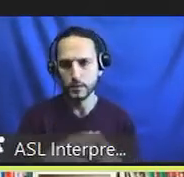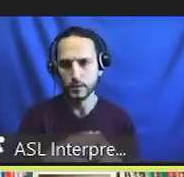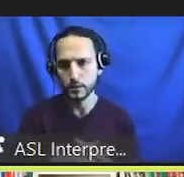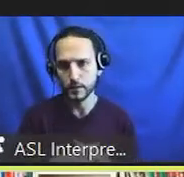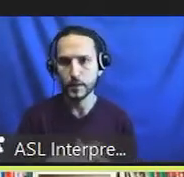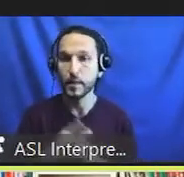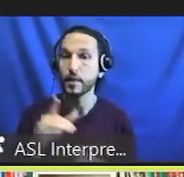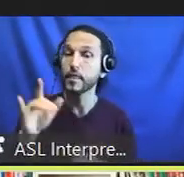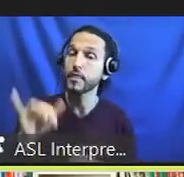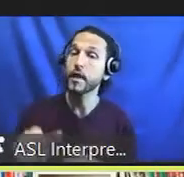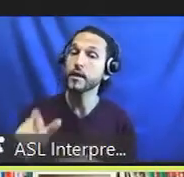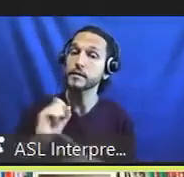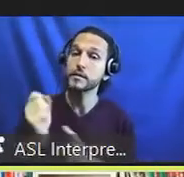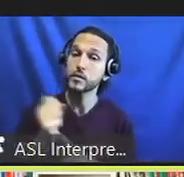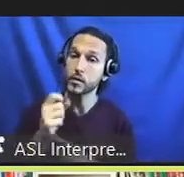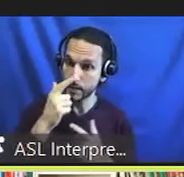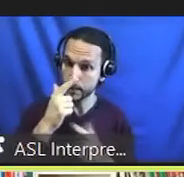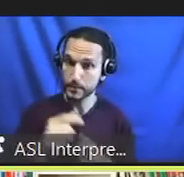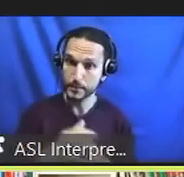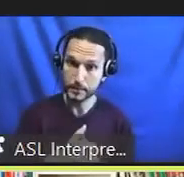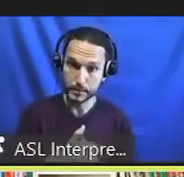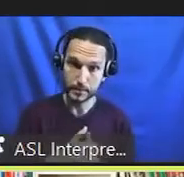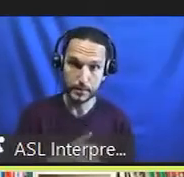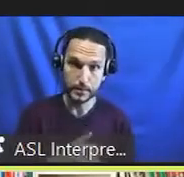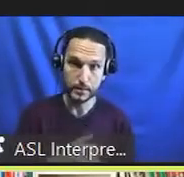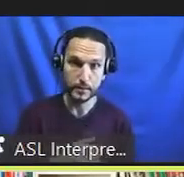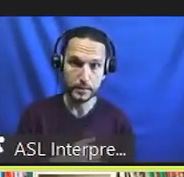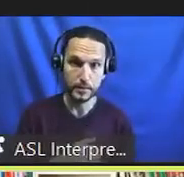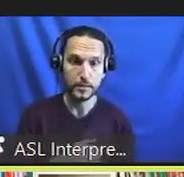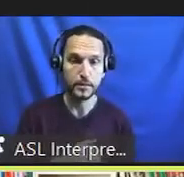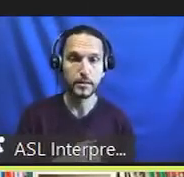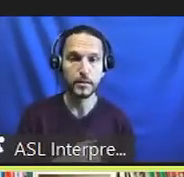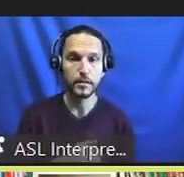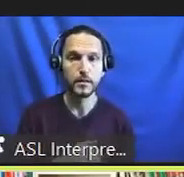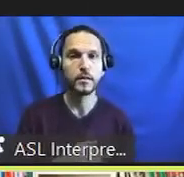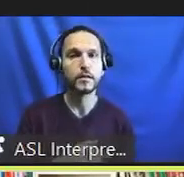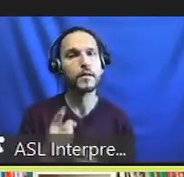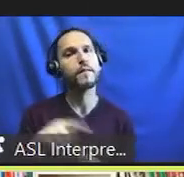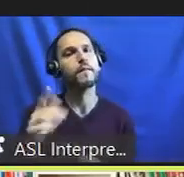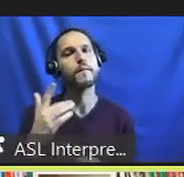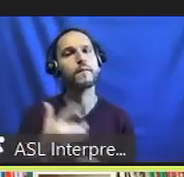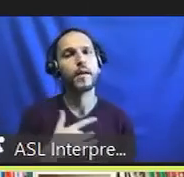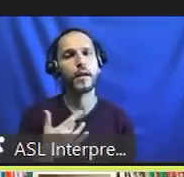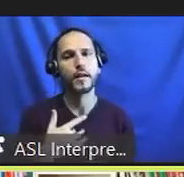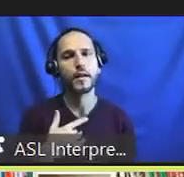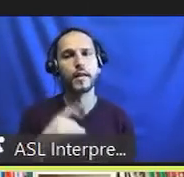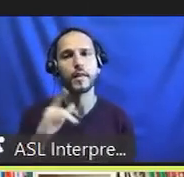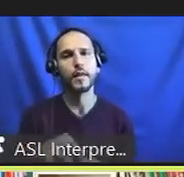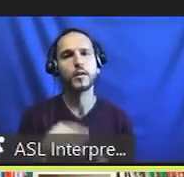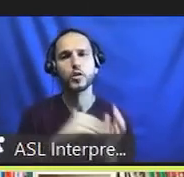fascinating and very telling. So on its face it would seem that the student simply